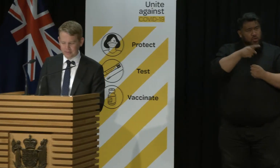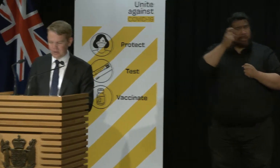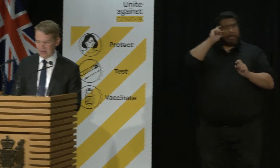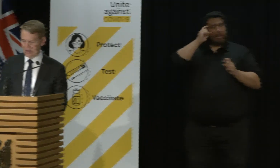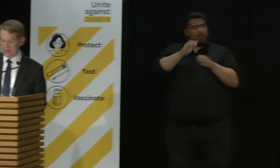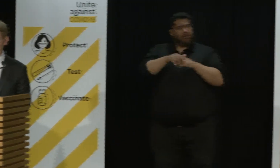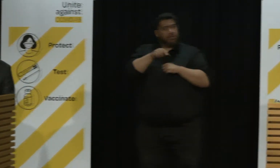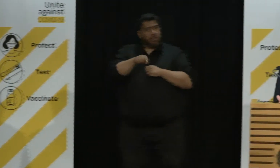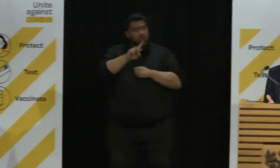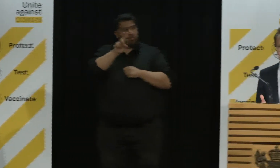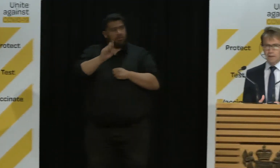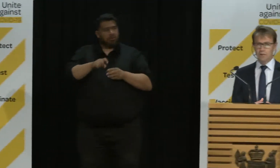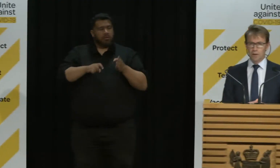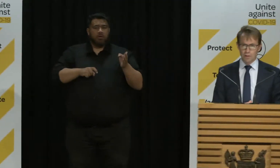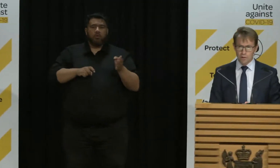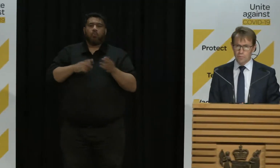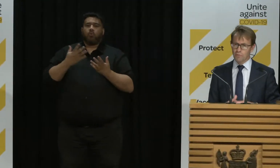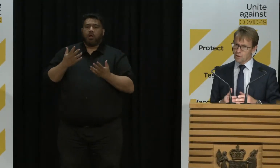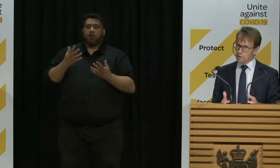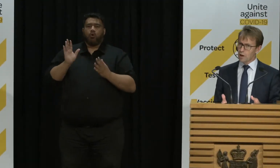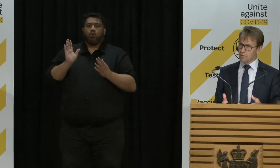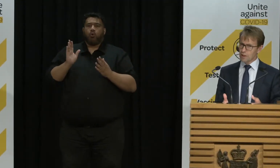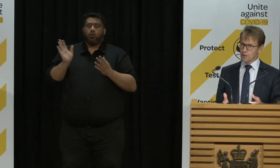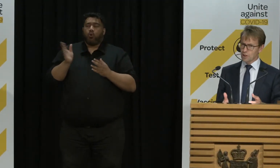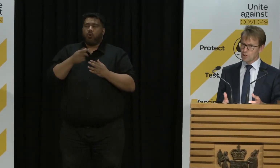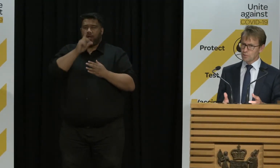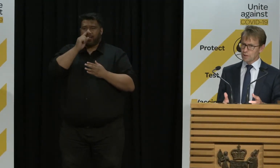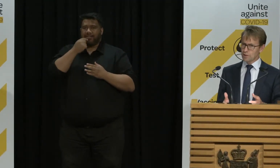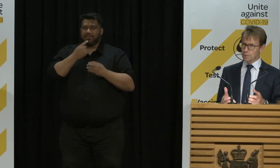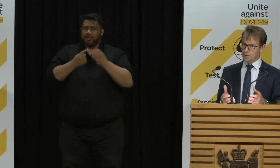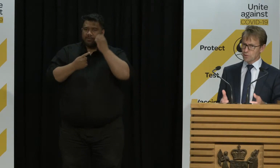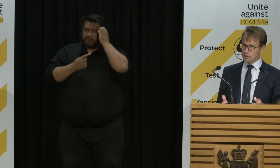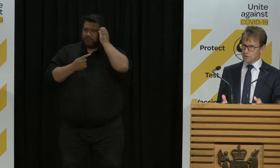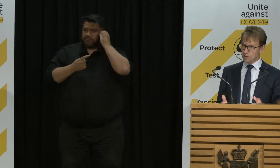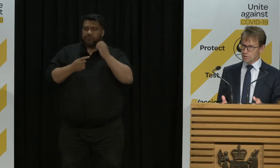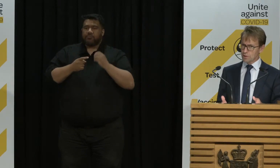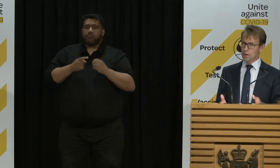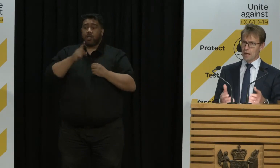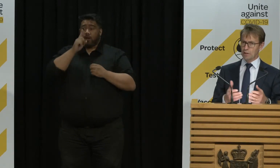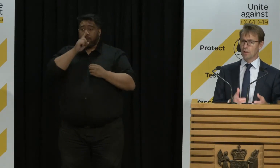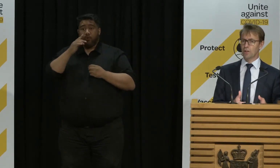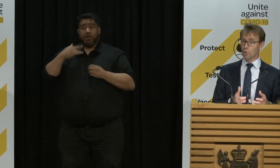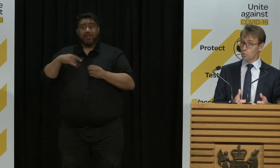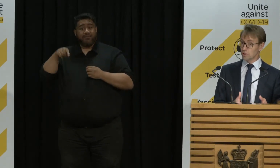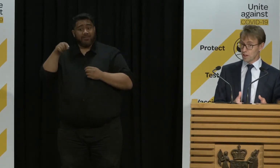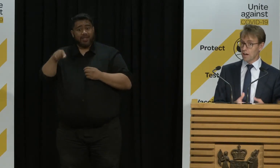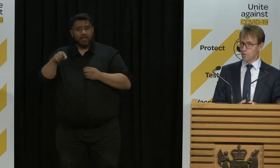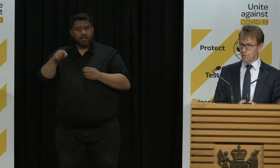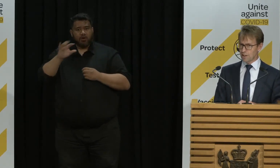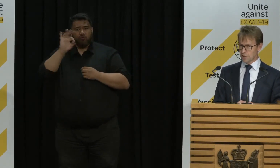there seems to be have been a substantial jump, between staff and residents. Can you speak to the vaccination status of those